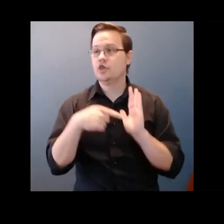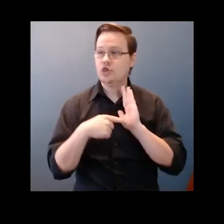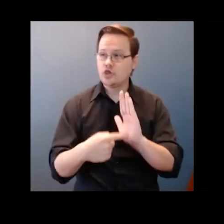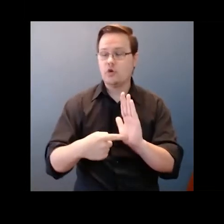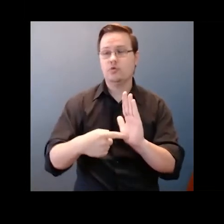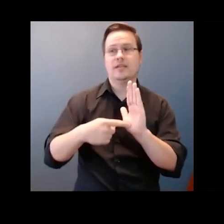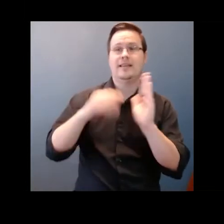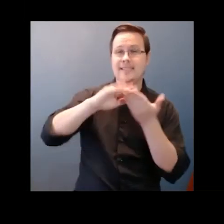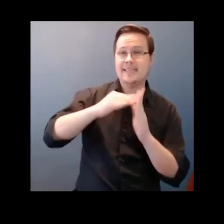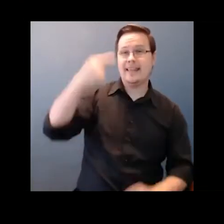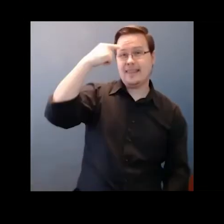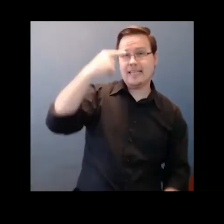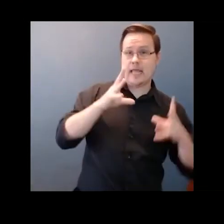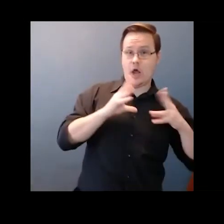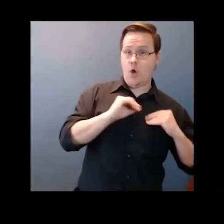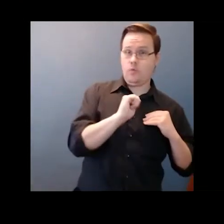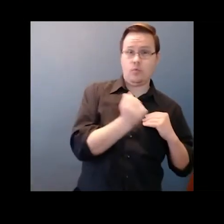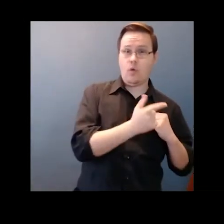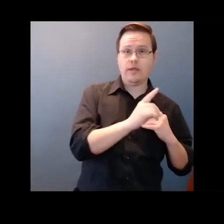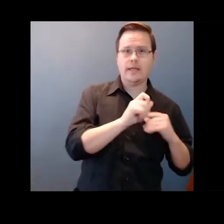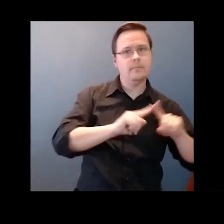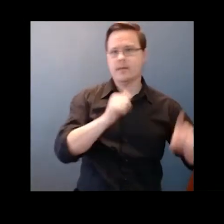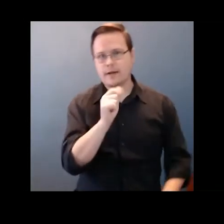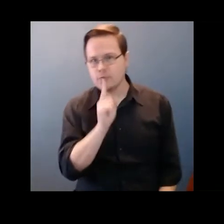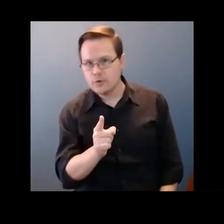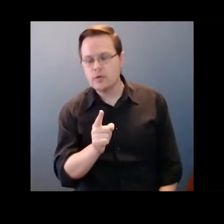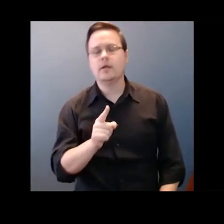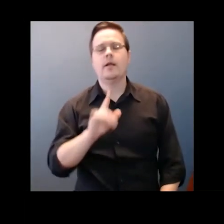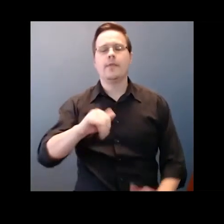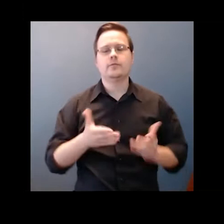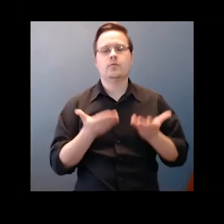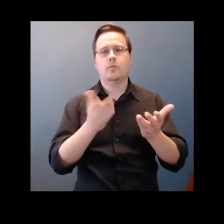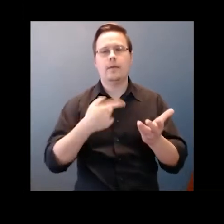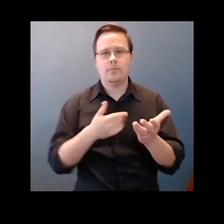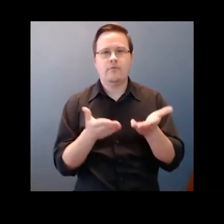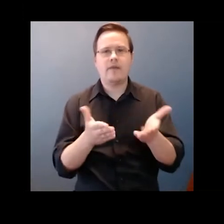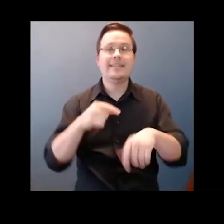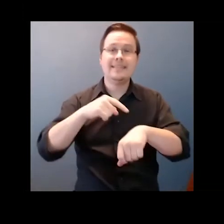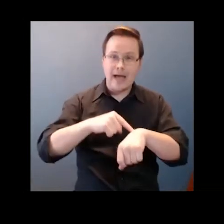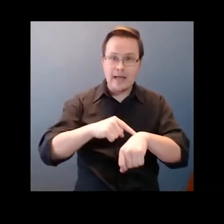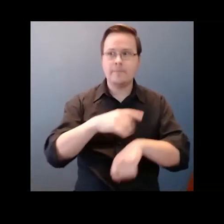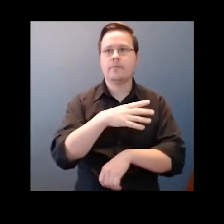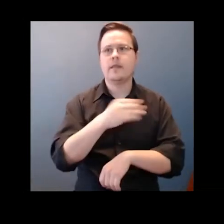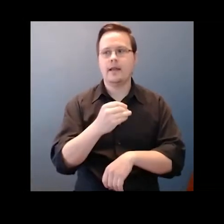but it doesn't was a way we could kinda provide both the time to do this kind of like finding the information interpreting